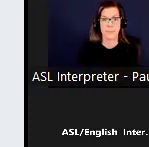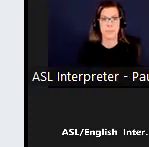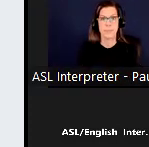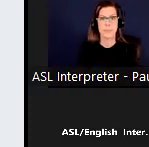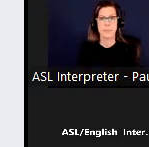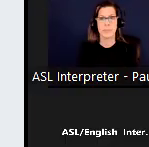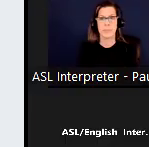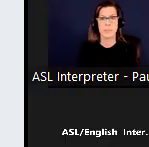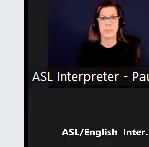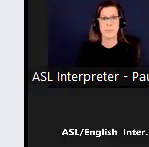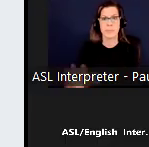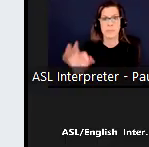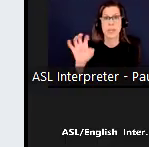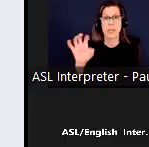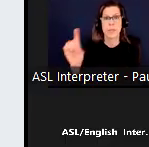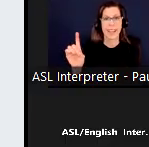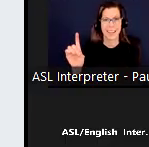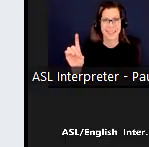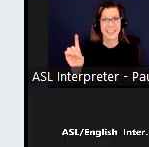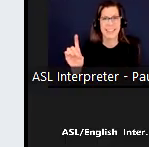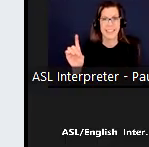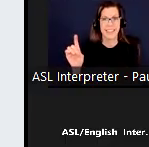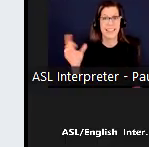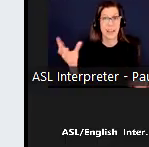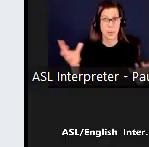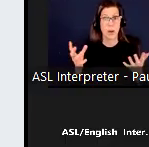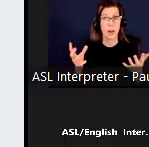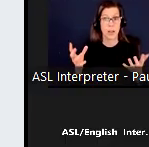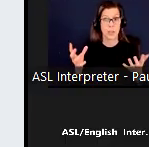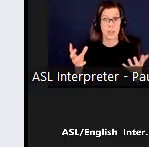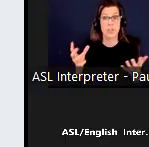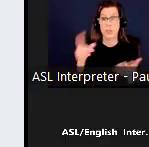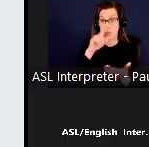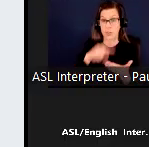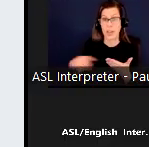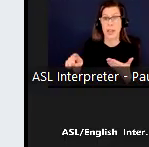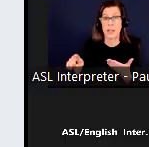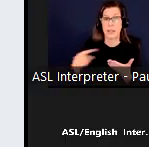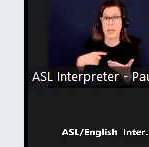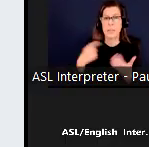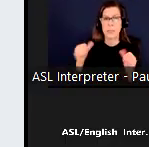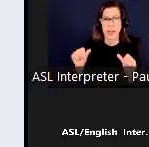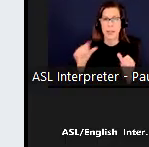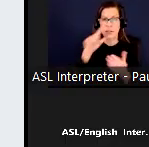Yeah, raising my hand, just jumping in. I'm just making sure. I there used to be. I'm trying to make sure in this language.